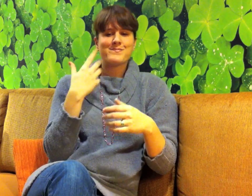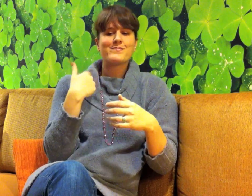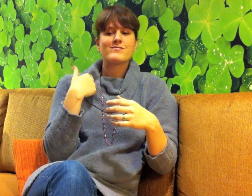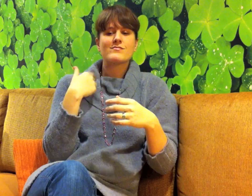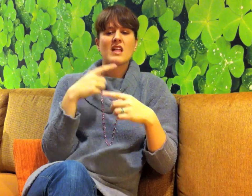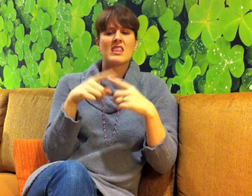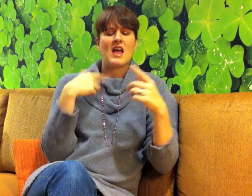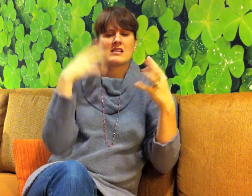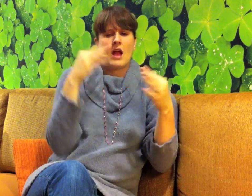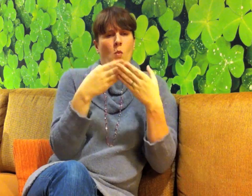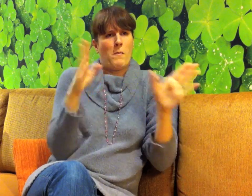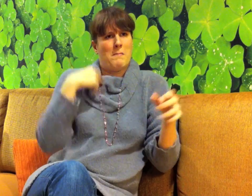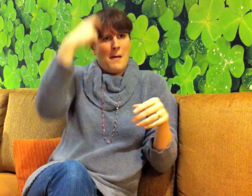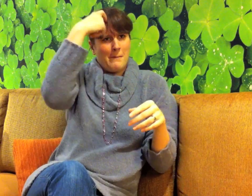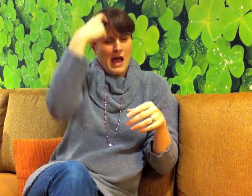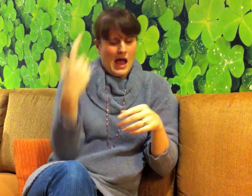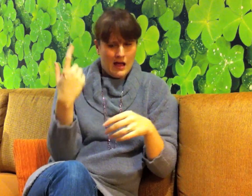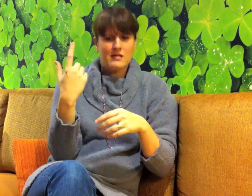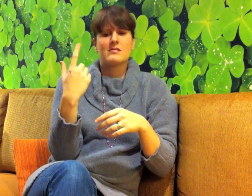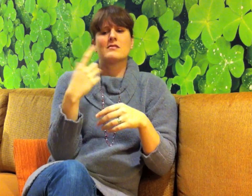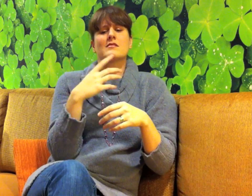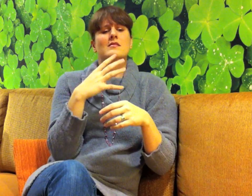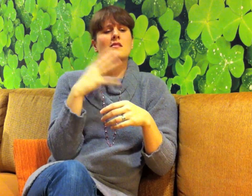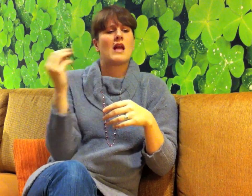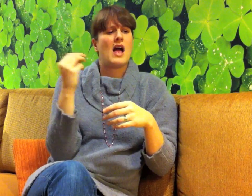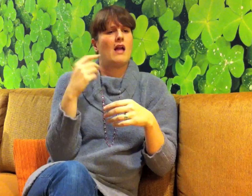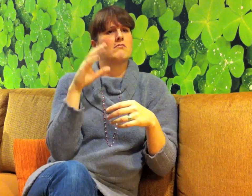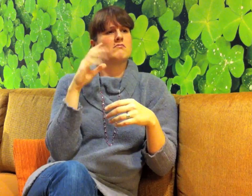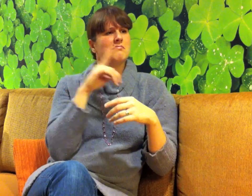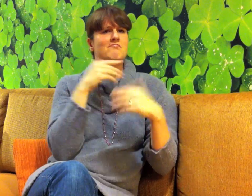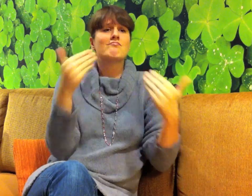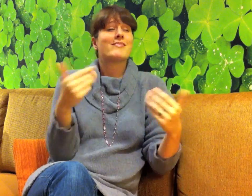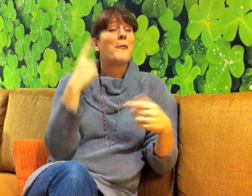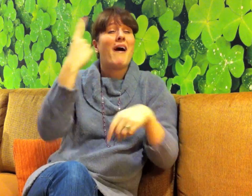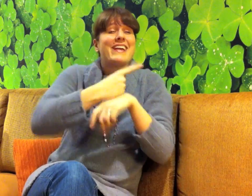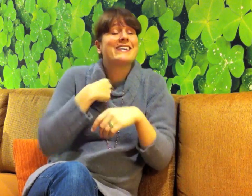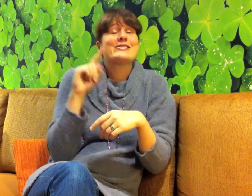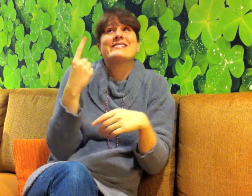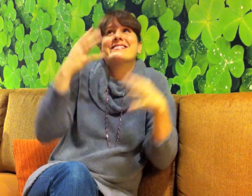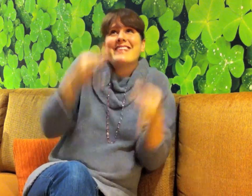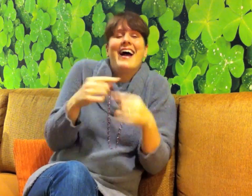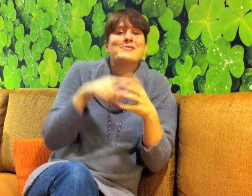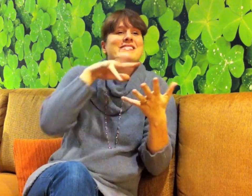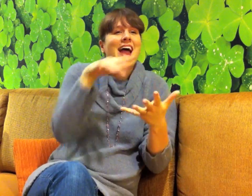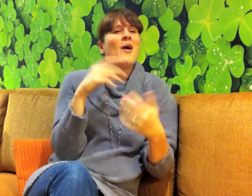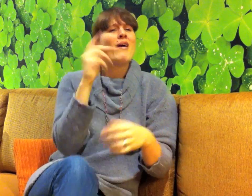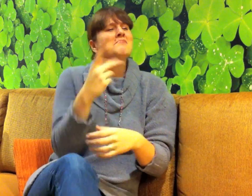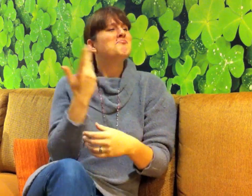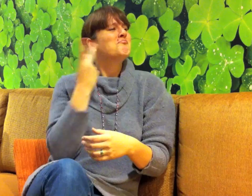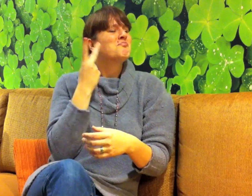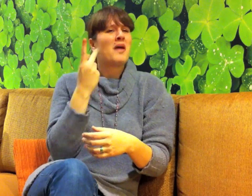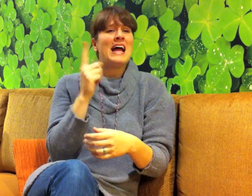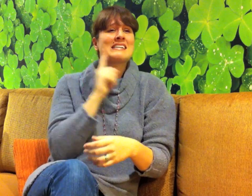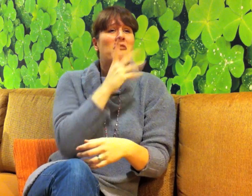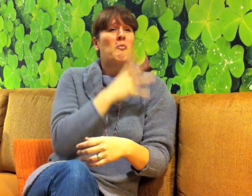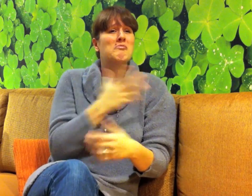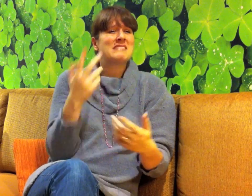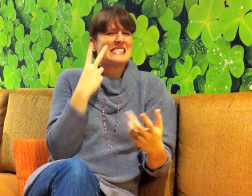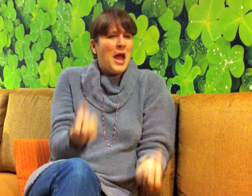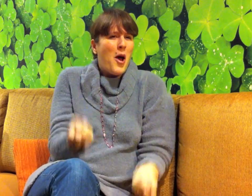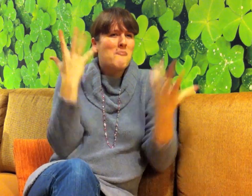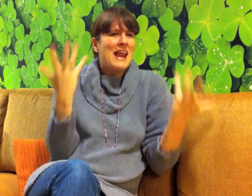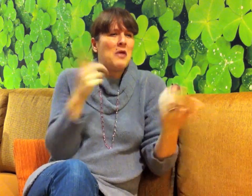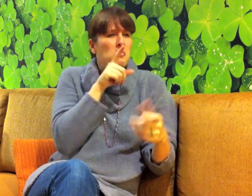One day, I decided to open my mind and one day decided to study how many deaf women out there... how many are